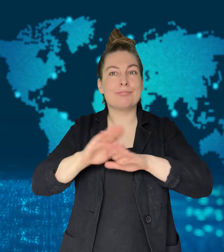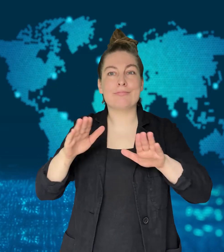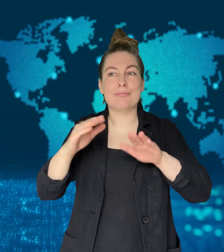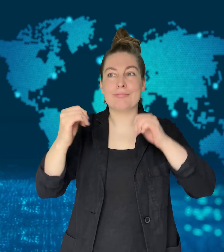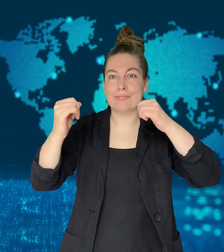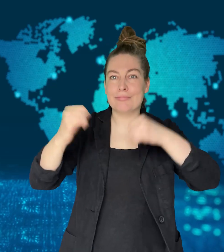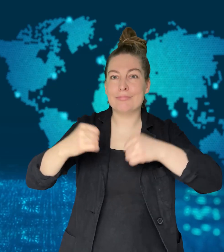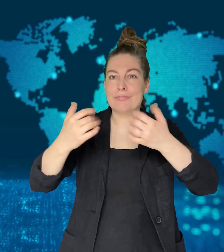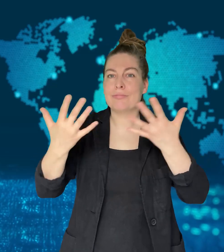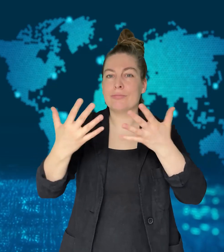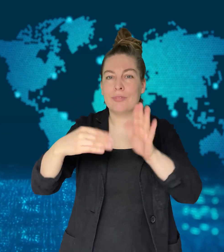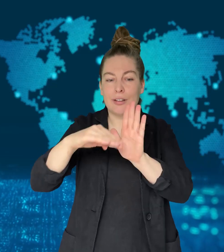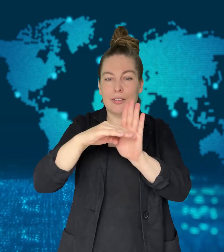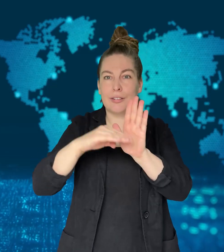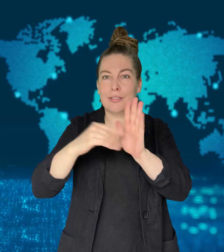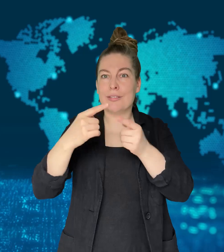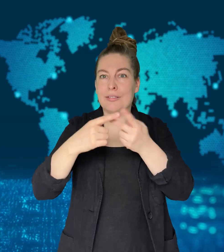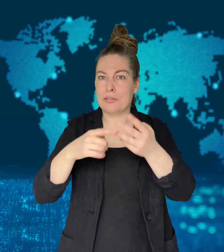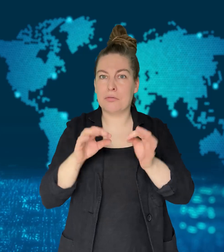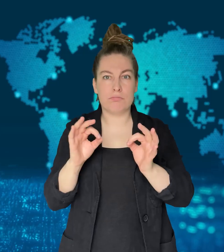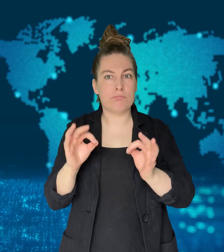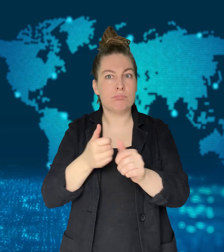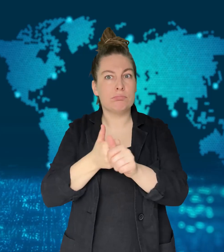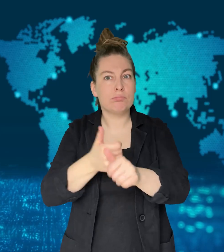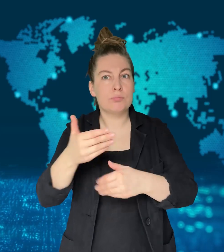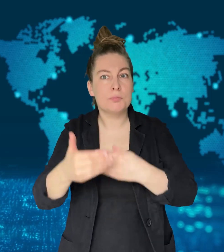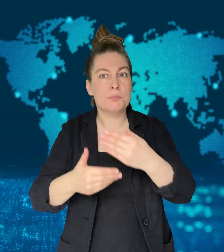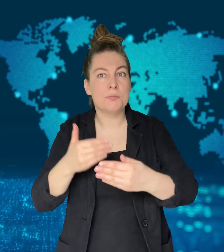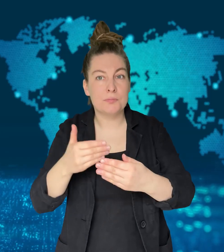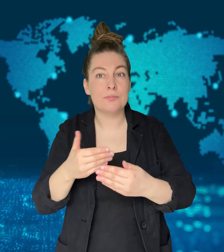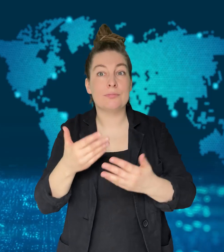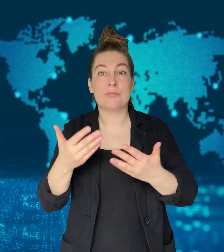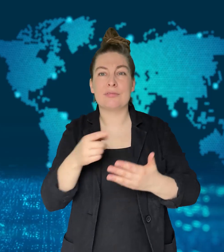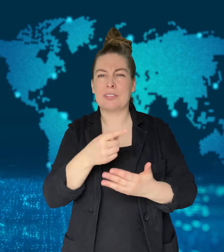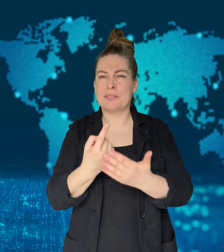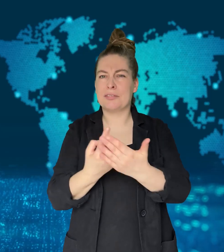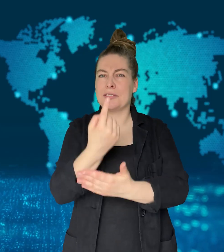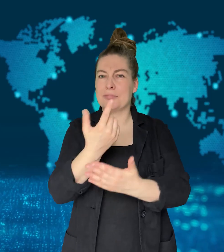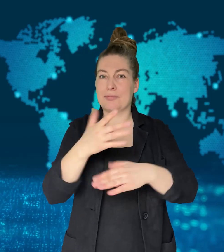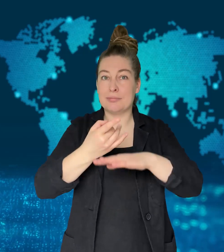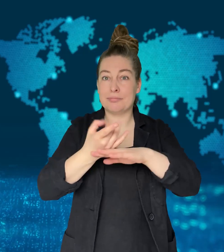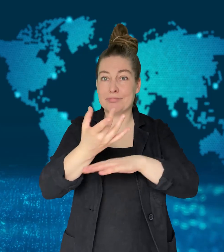saying they were committed to the ceasefire agreement.